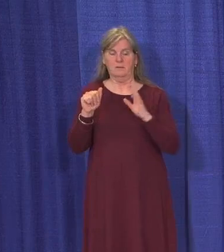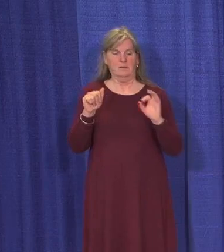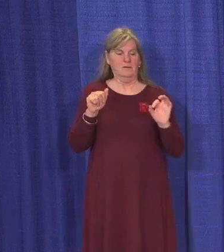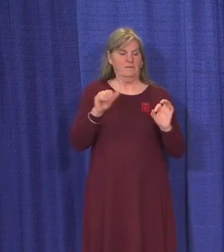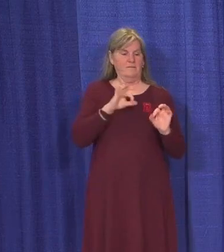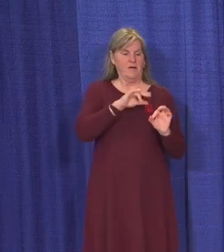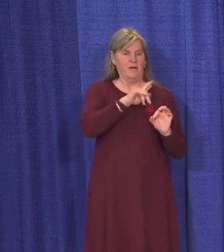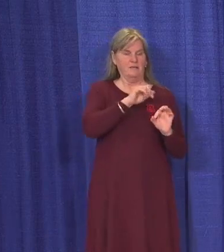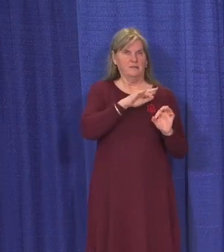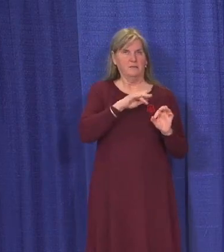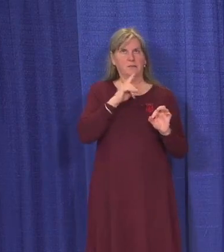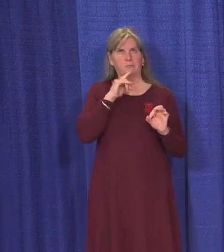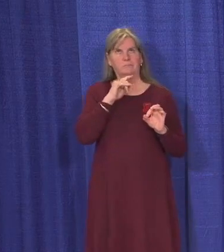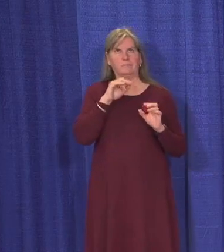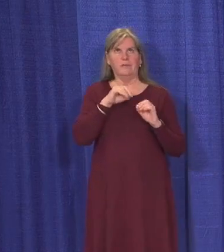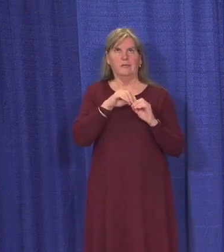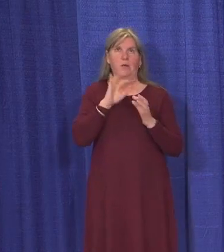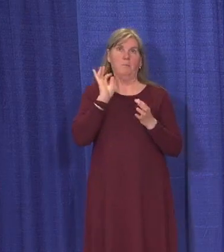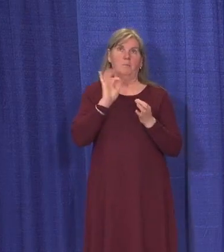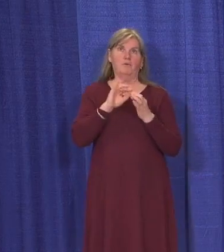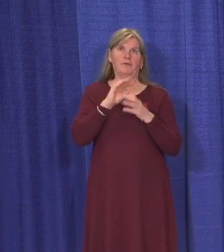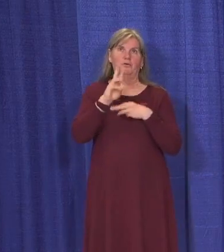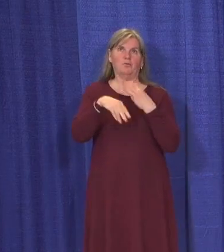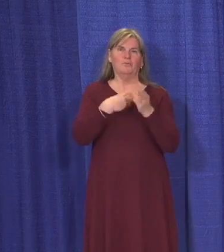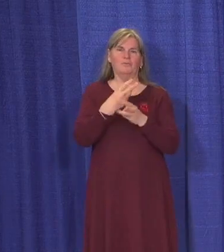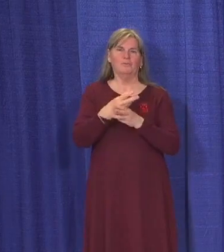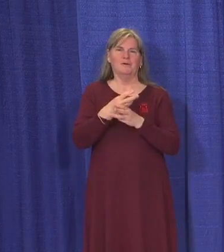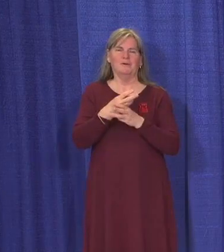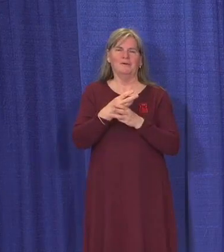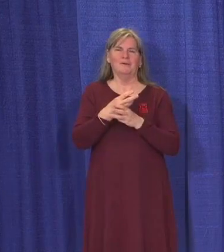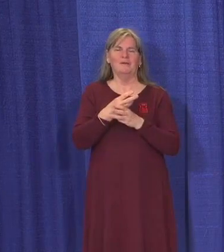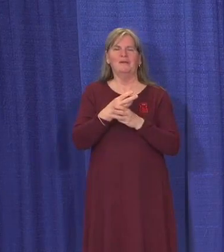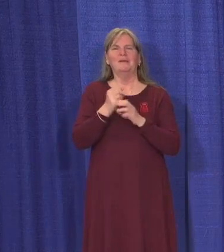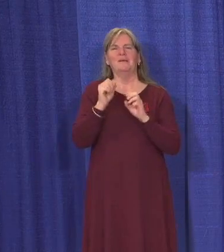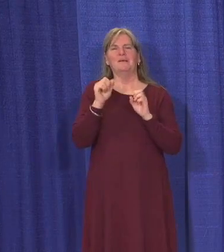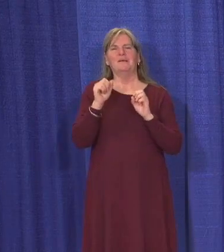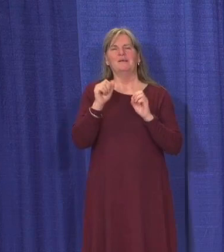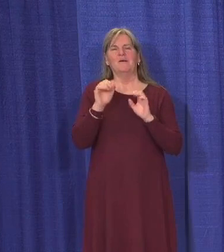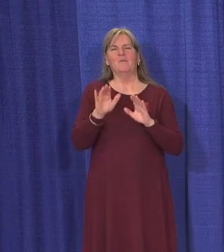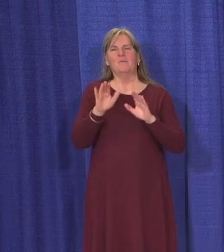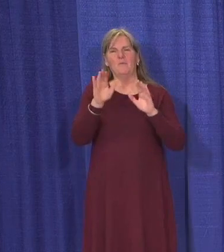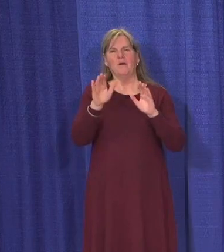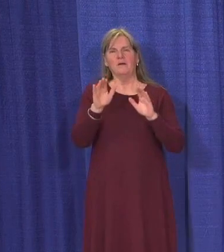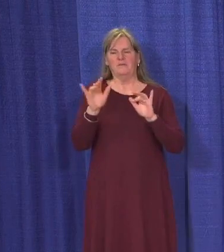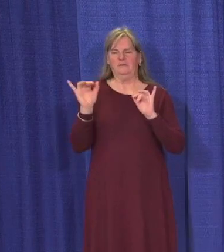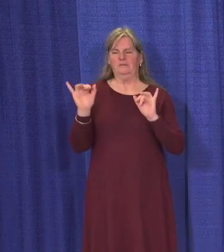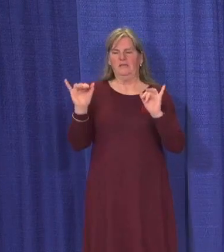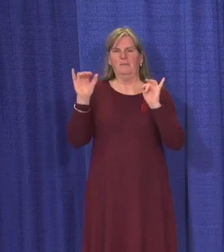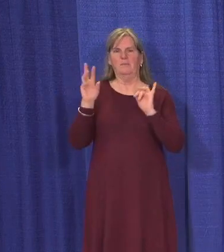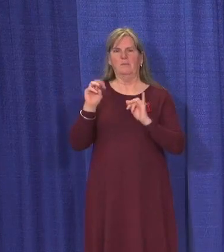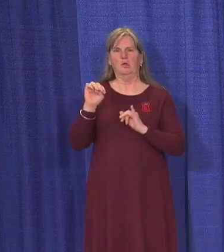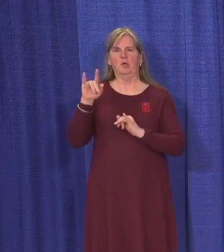been keeping a watch on.